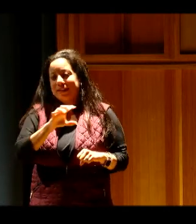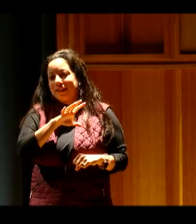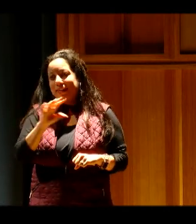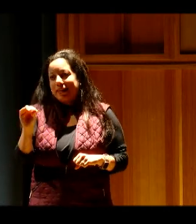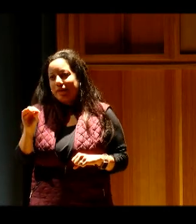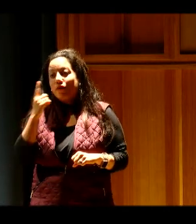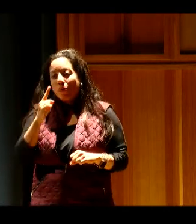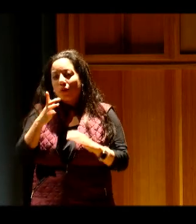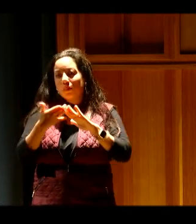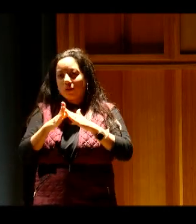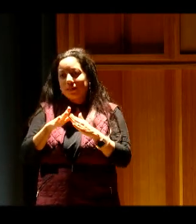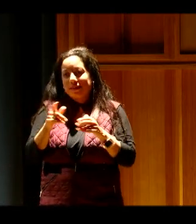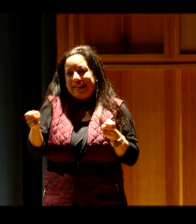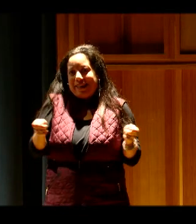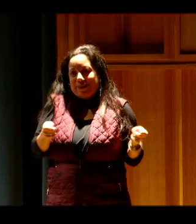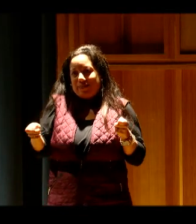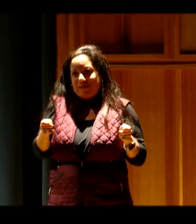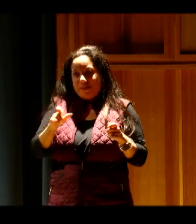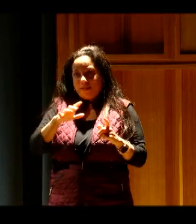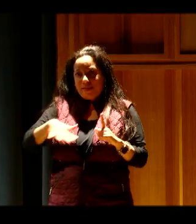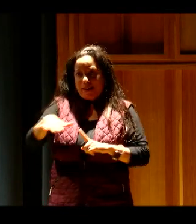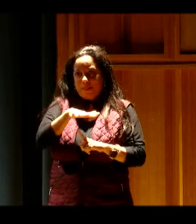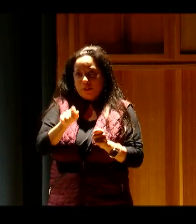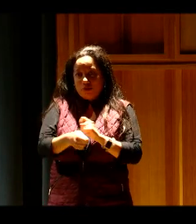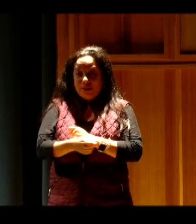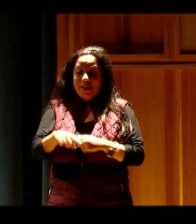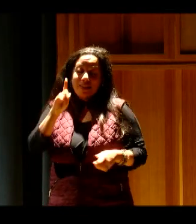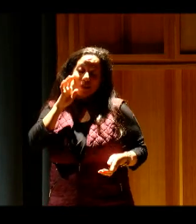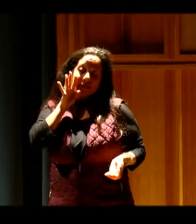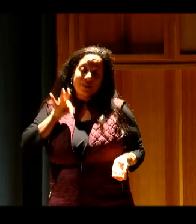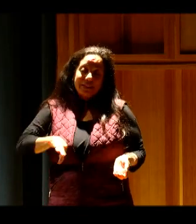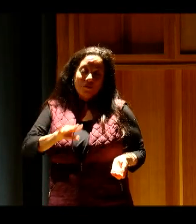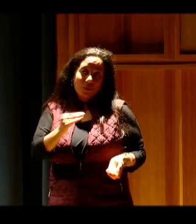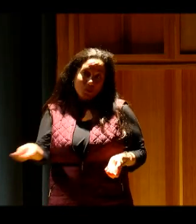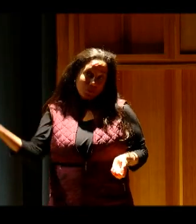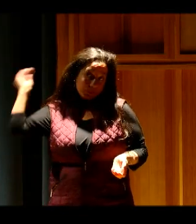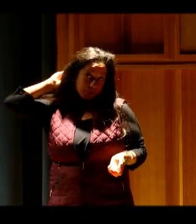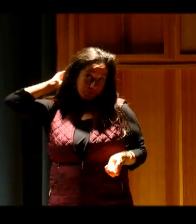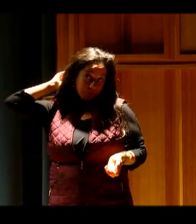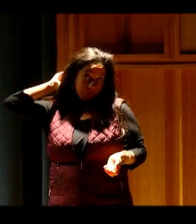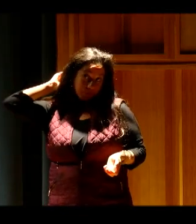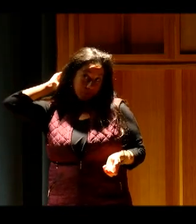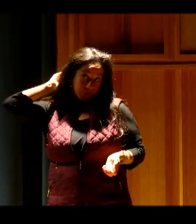And so I think it would be useful if you keep these concepts in mind adaptation, mitigation,